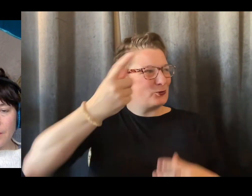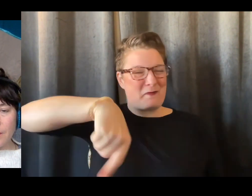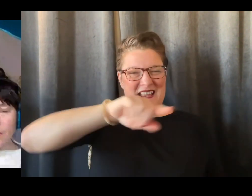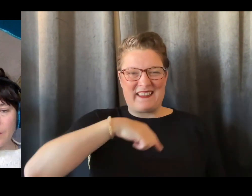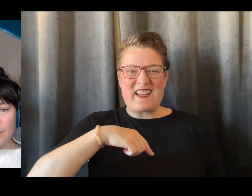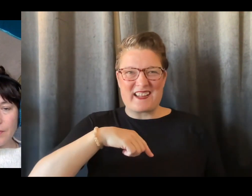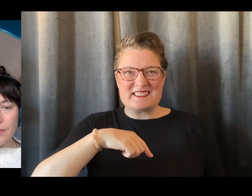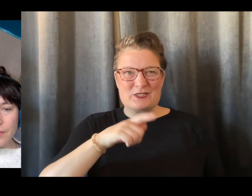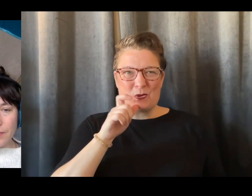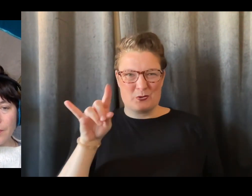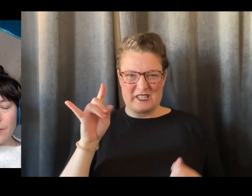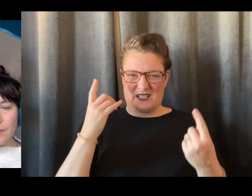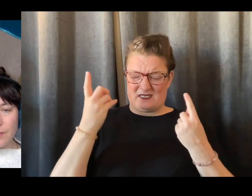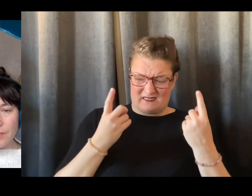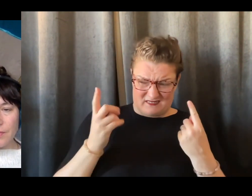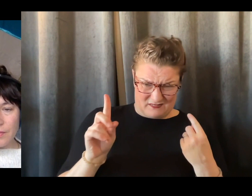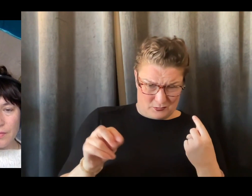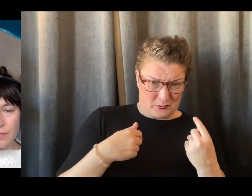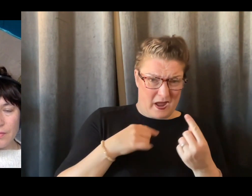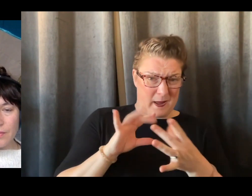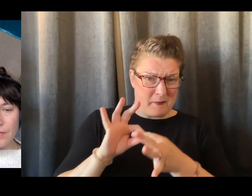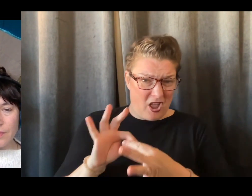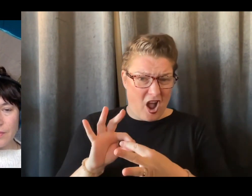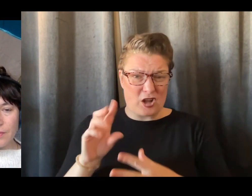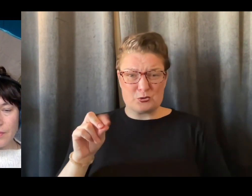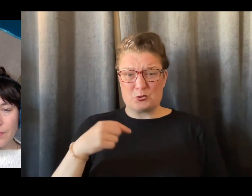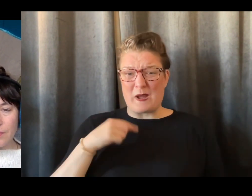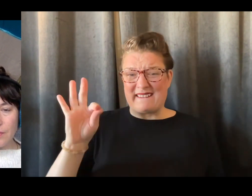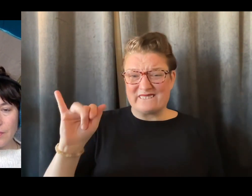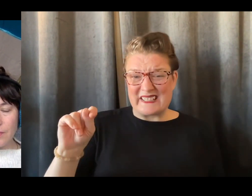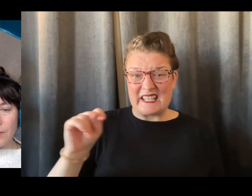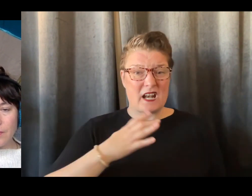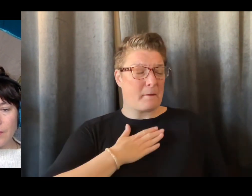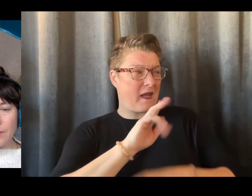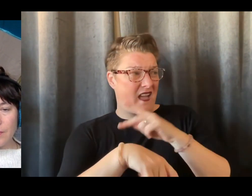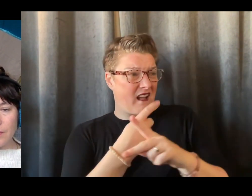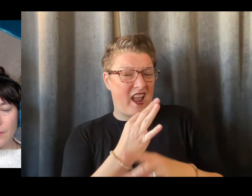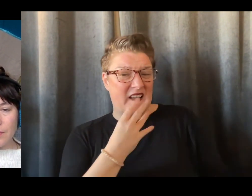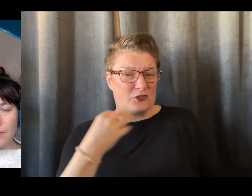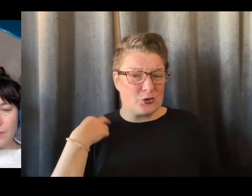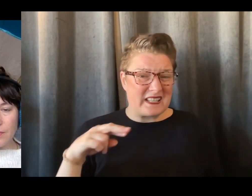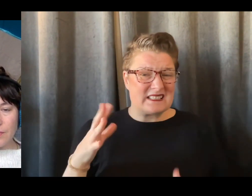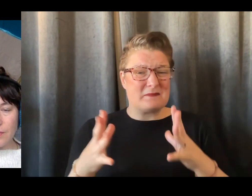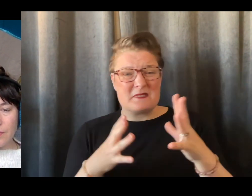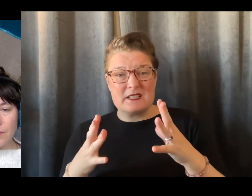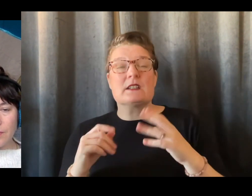Do I fit my type of Judaism? I mean, this project that the two of you have done was one of the first places